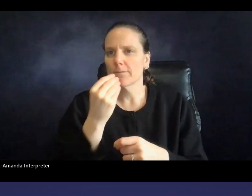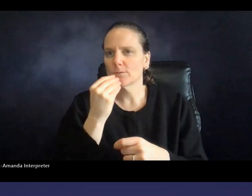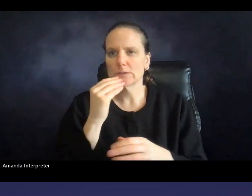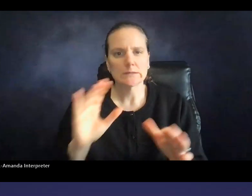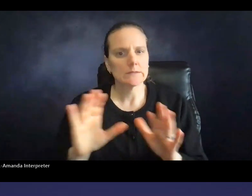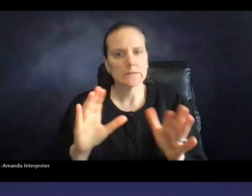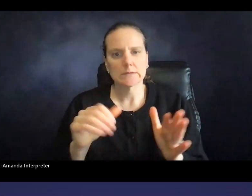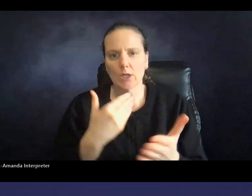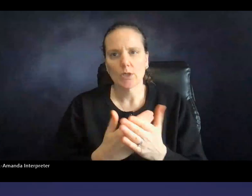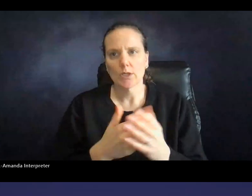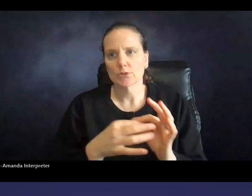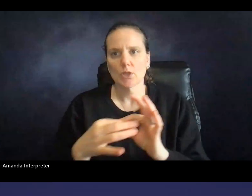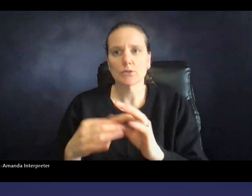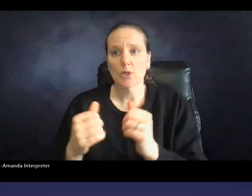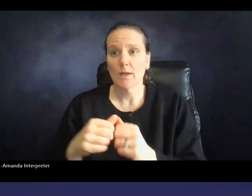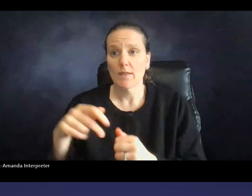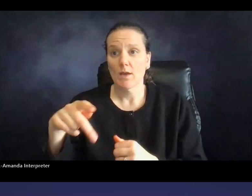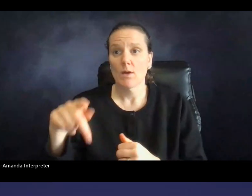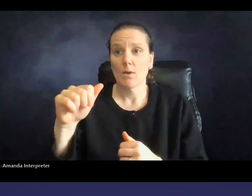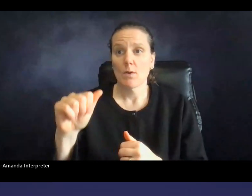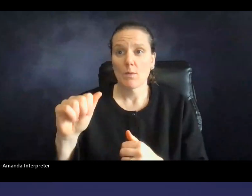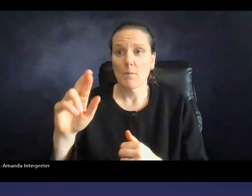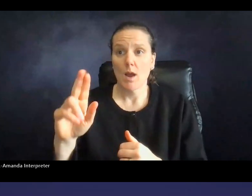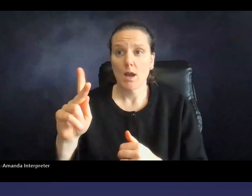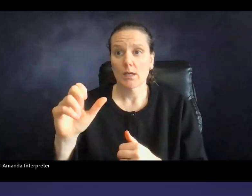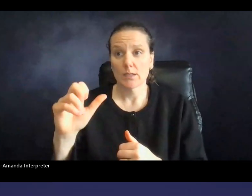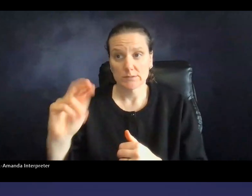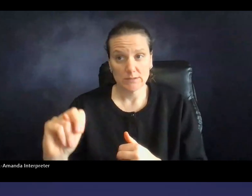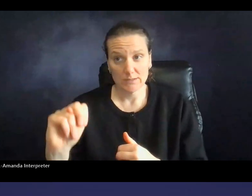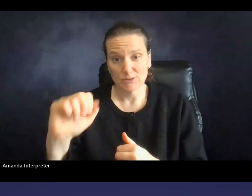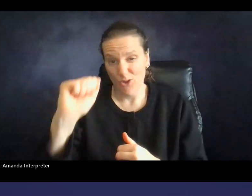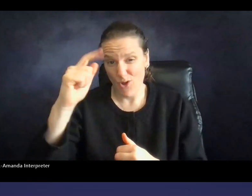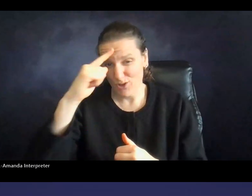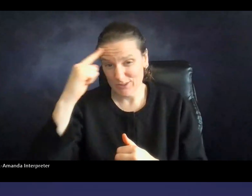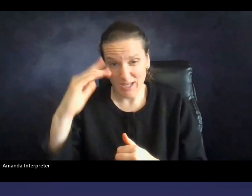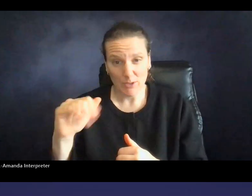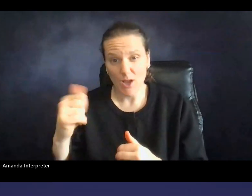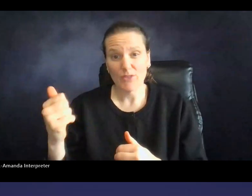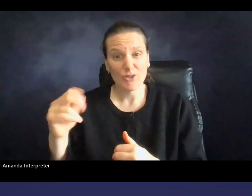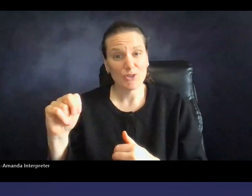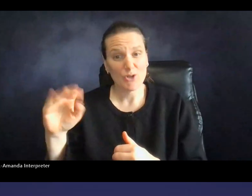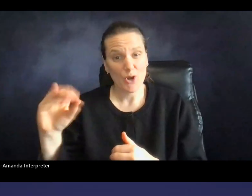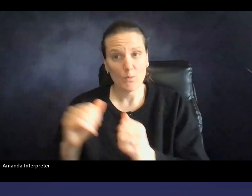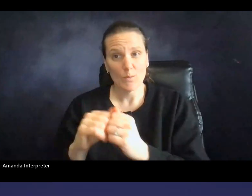There's an association with Parkinson's, Alzheimer's, other neurodegenerative diseases with those not, so with things like monk fruit